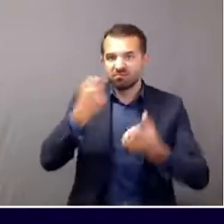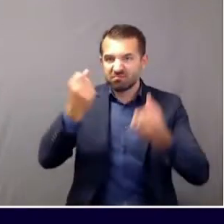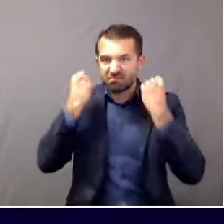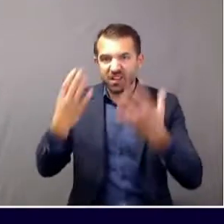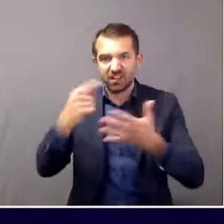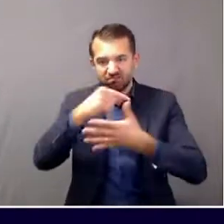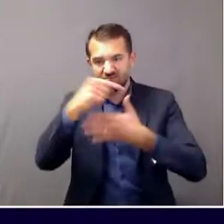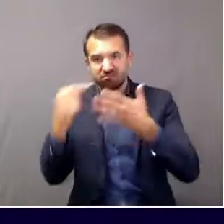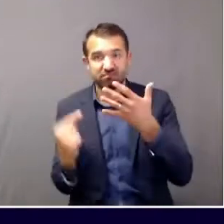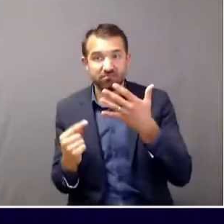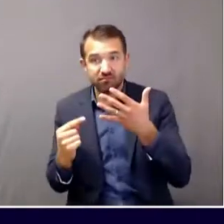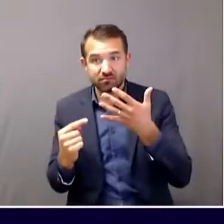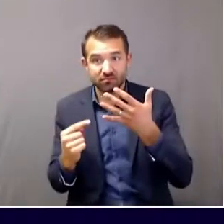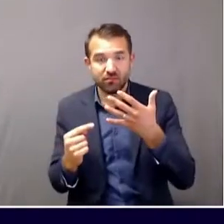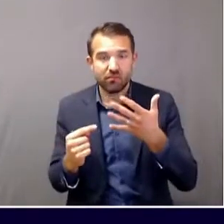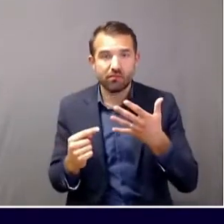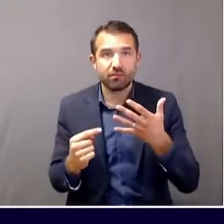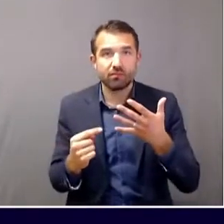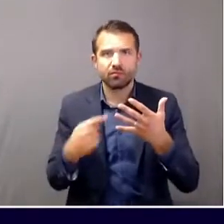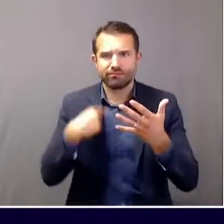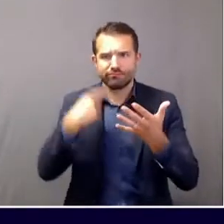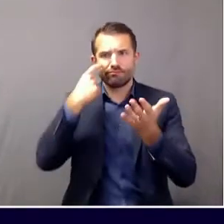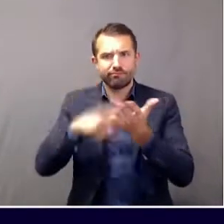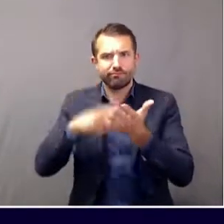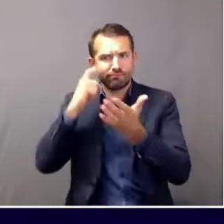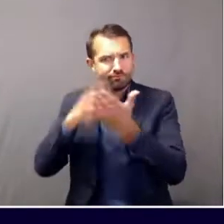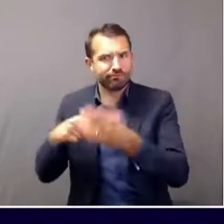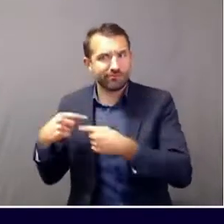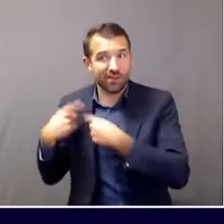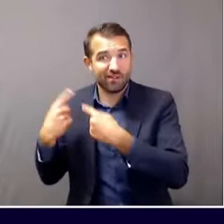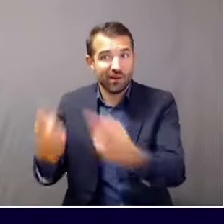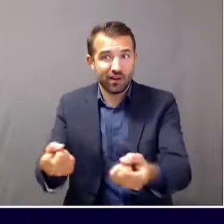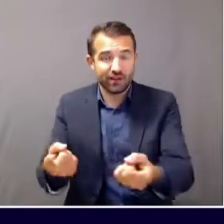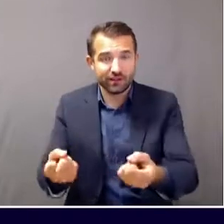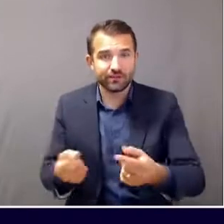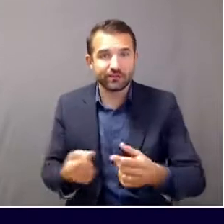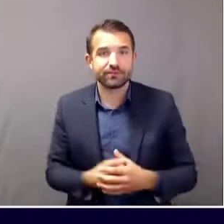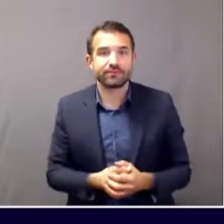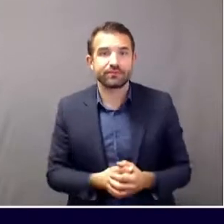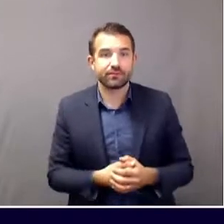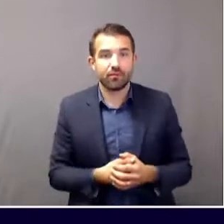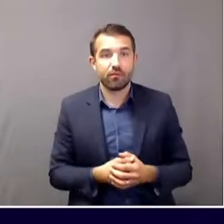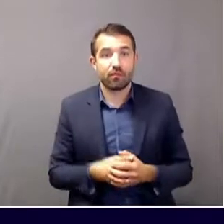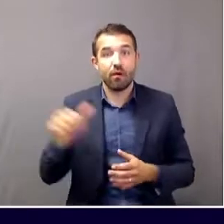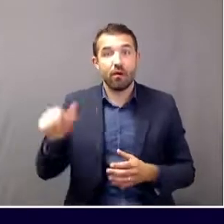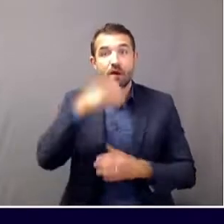we've seen over the course of